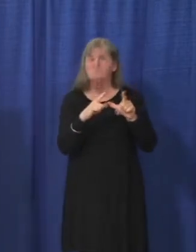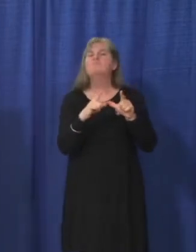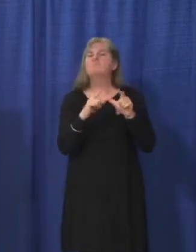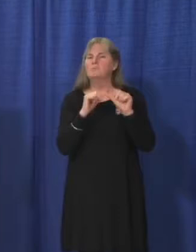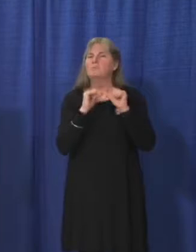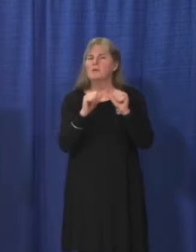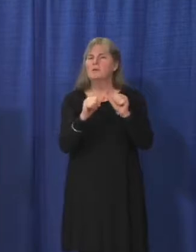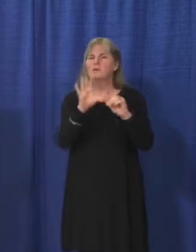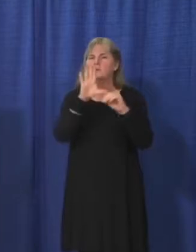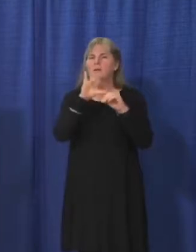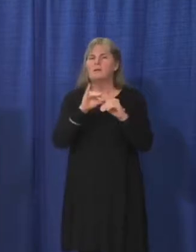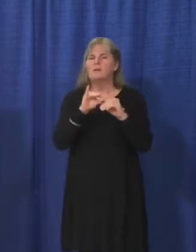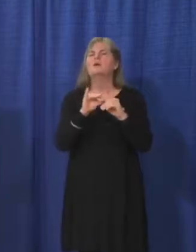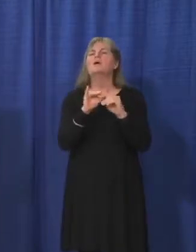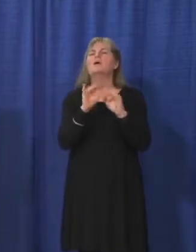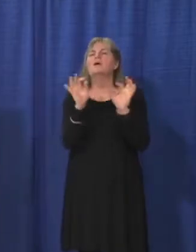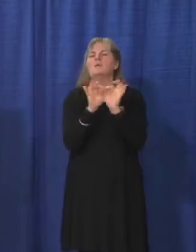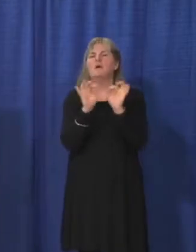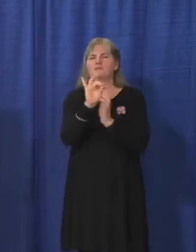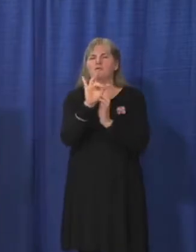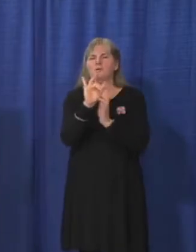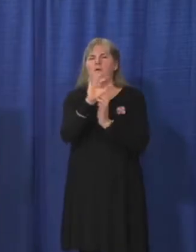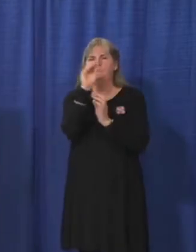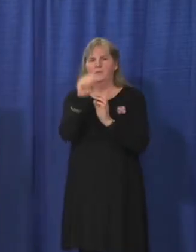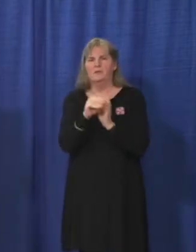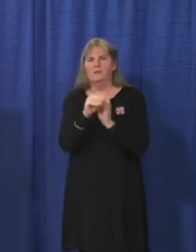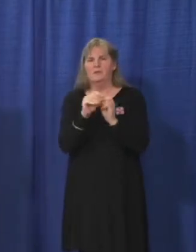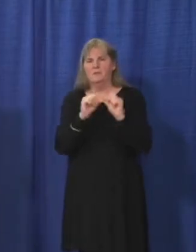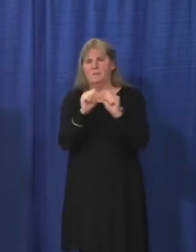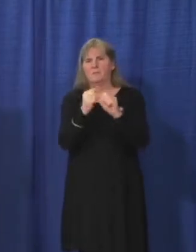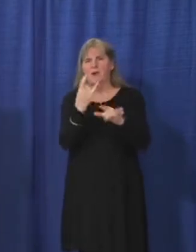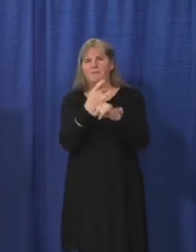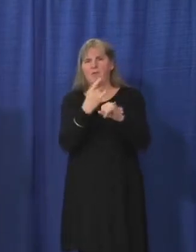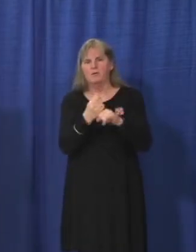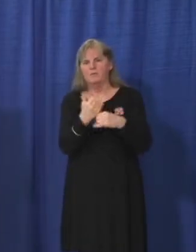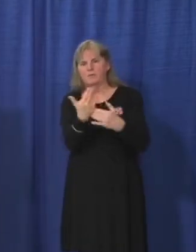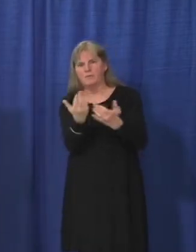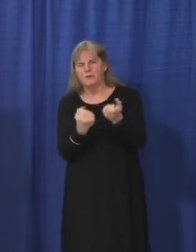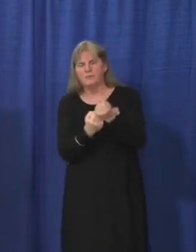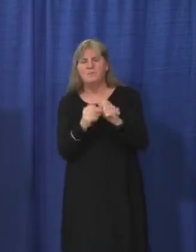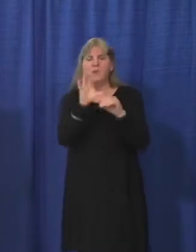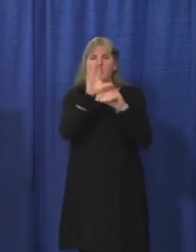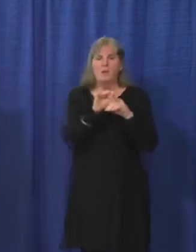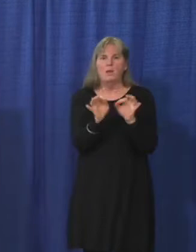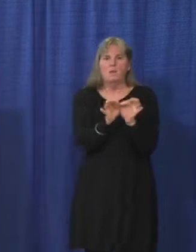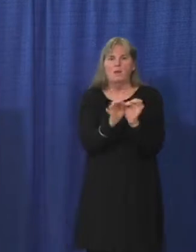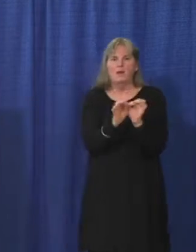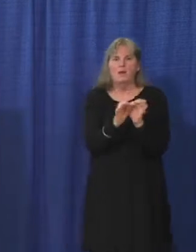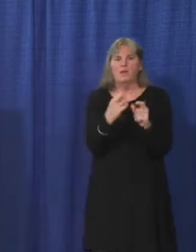purchases, again a reduction in price for the vendors but again